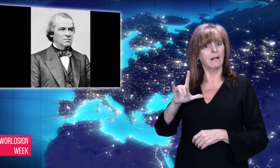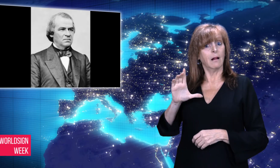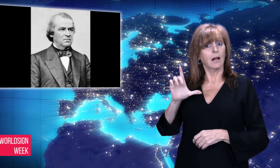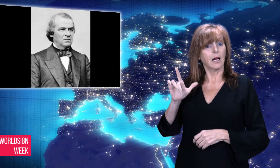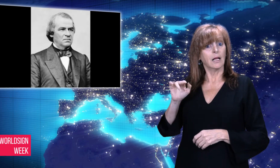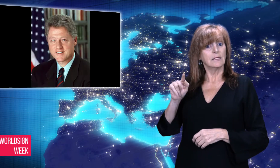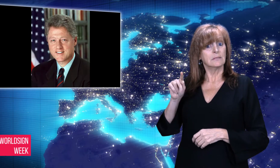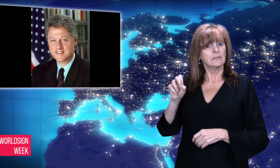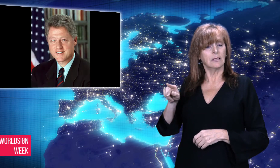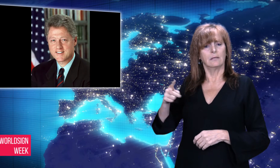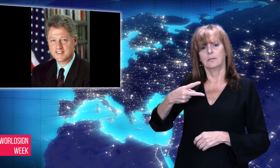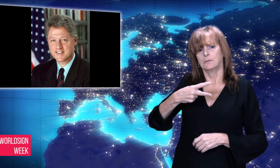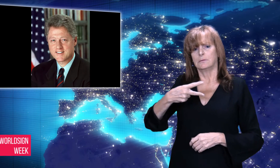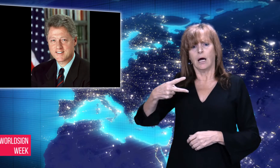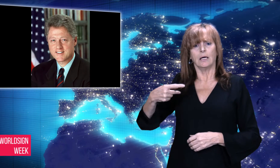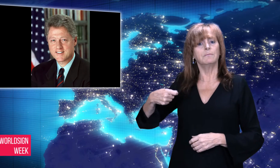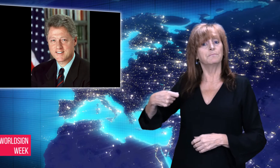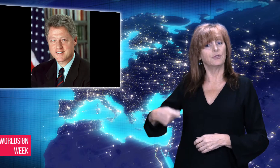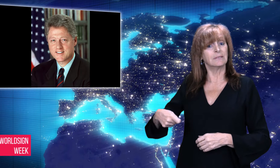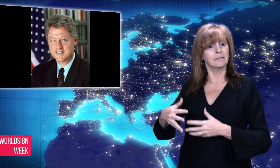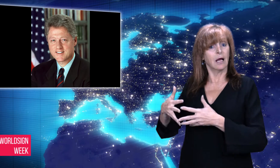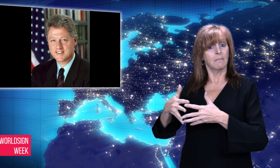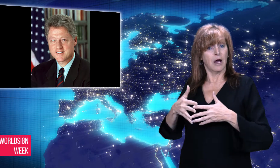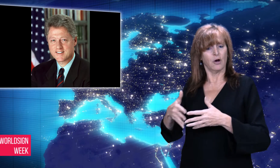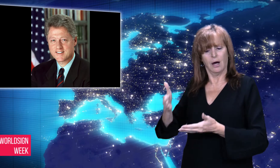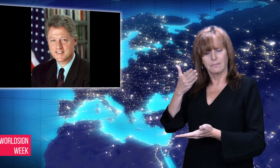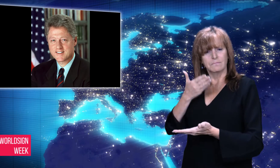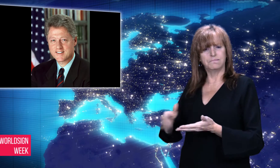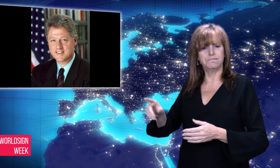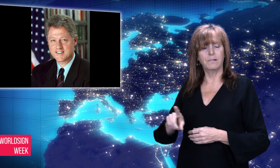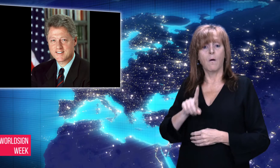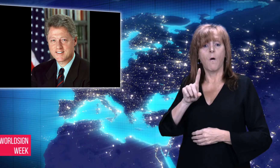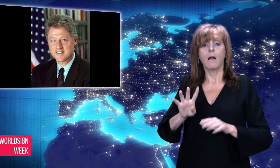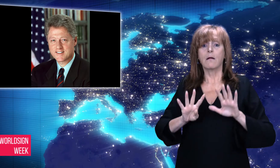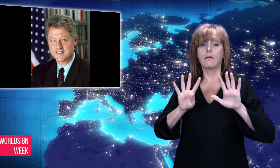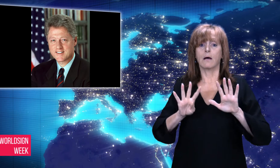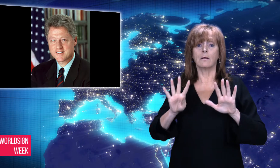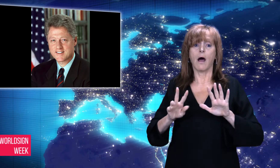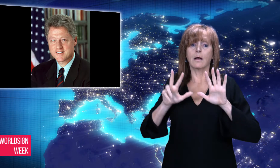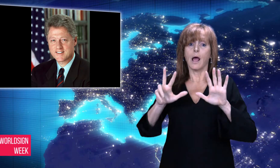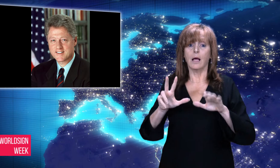President Bill Clinton was the second US president to